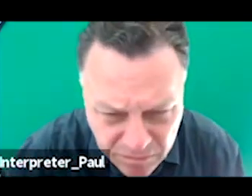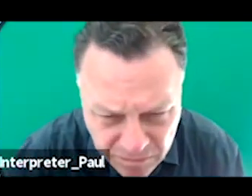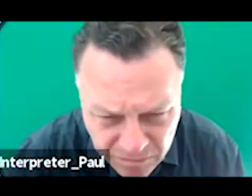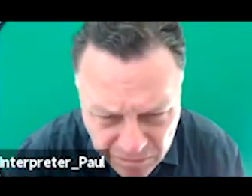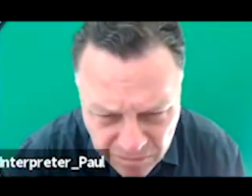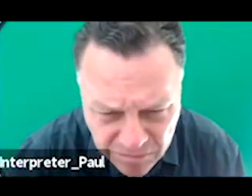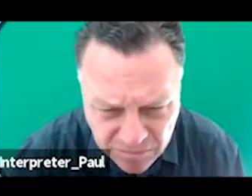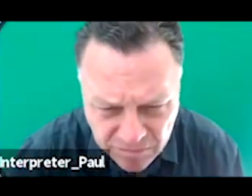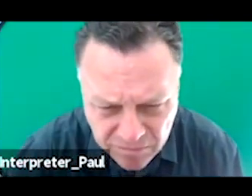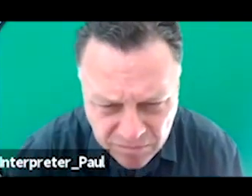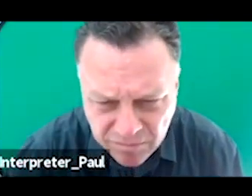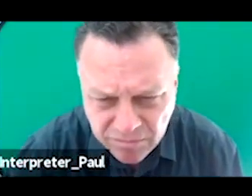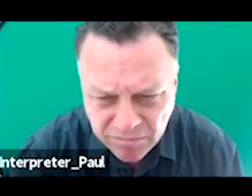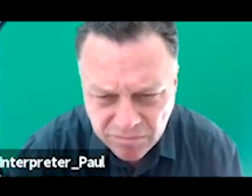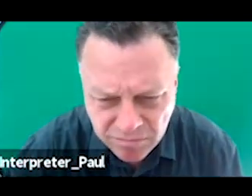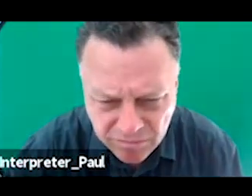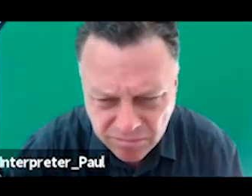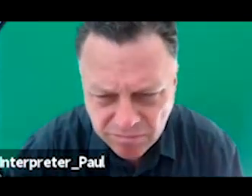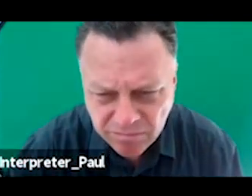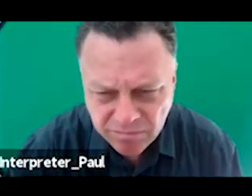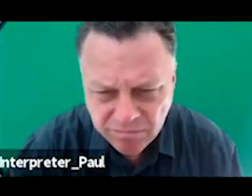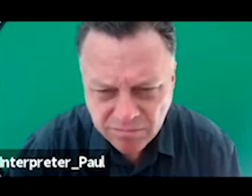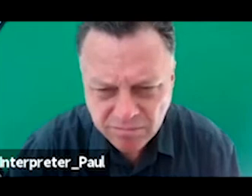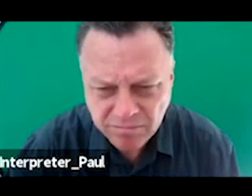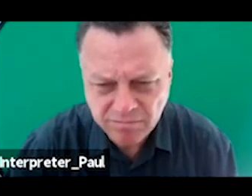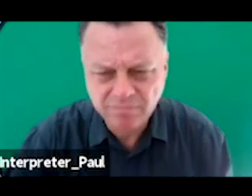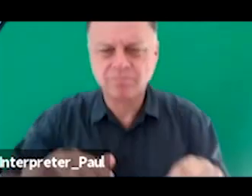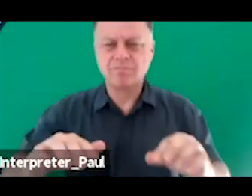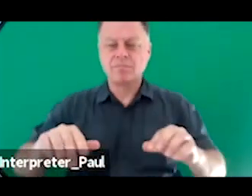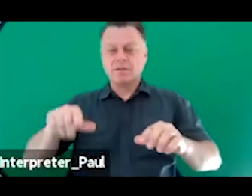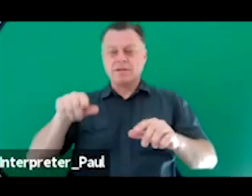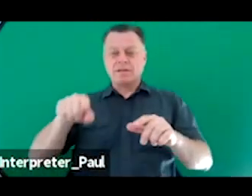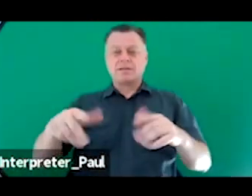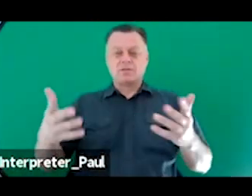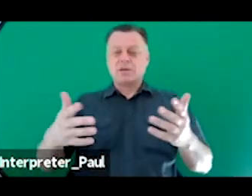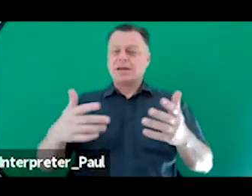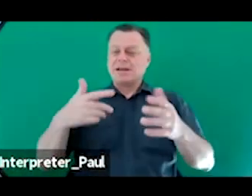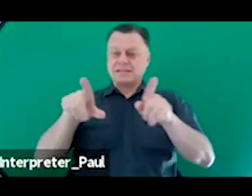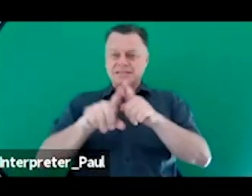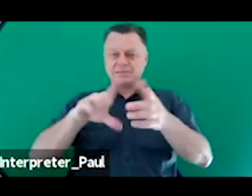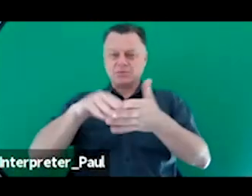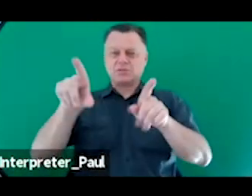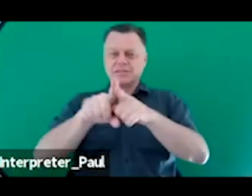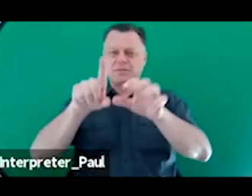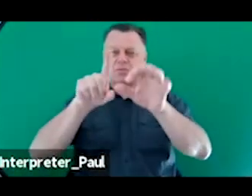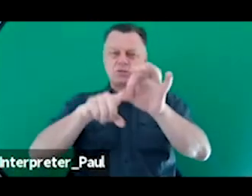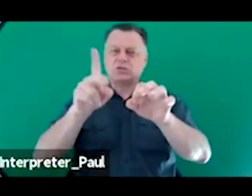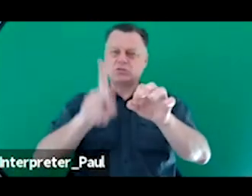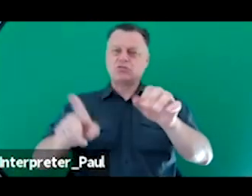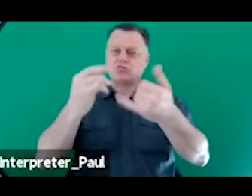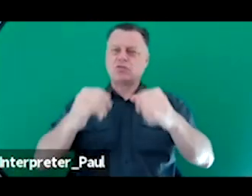the places where instructors can do a little bit of inclusive design and actually take things off